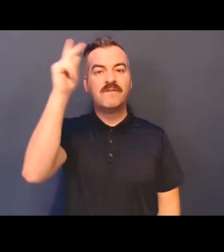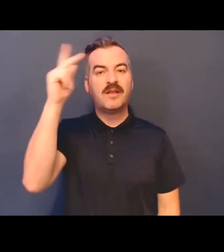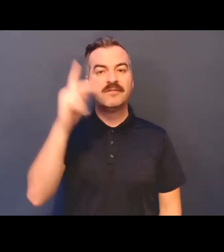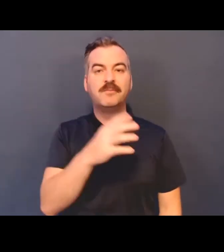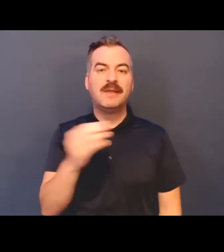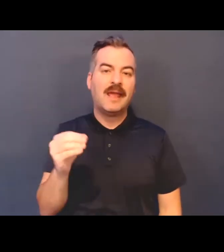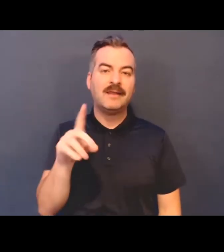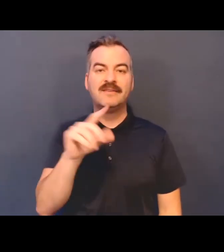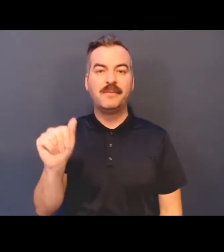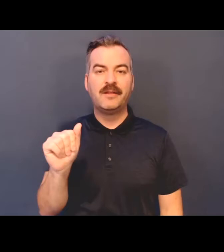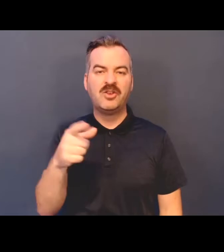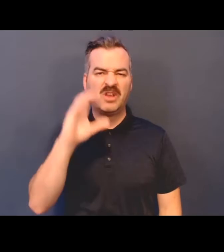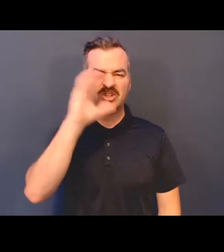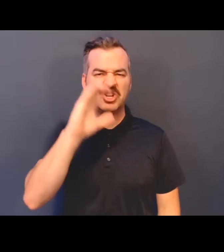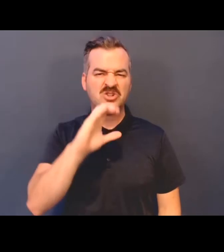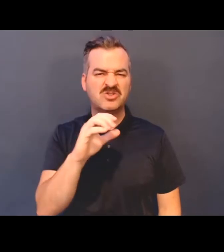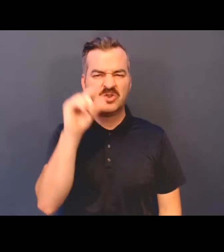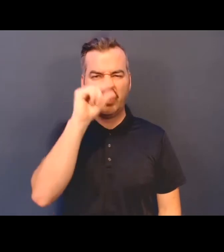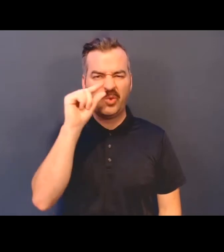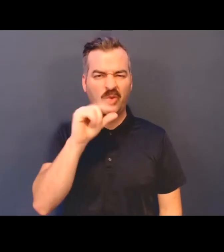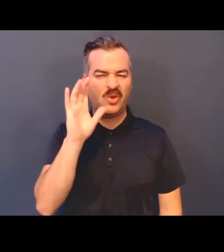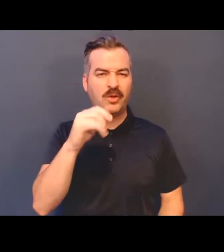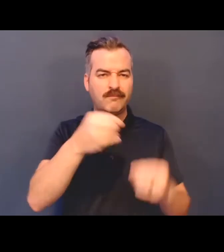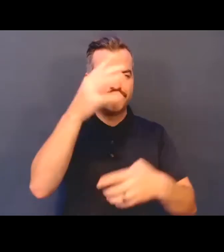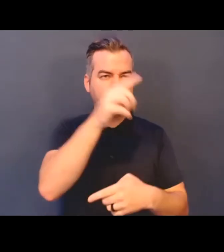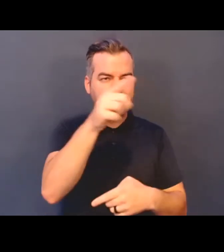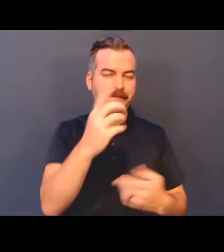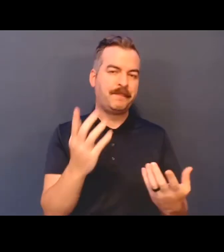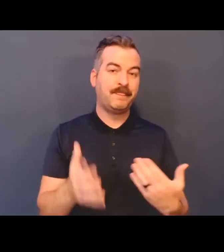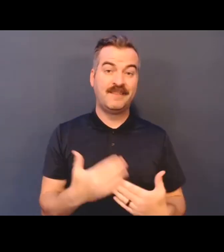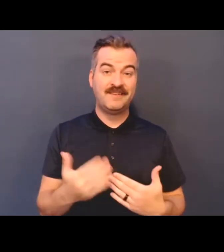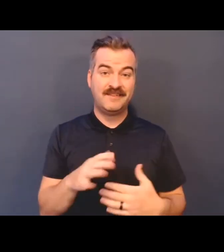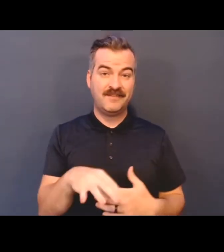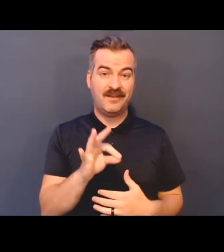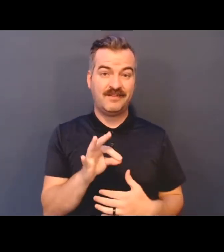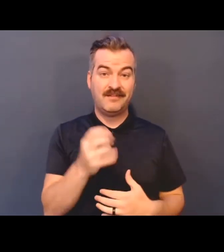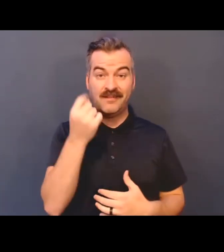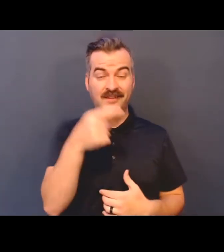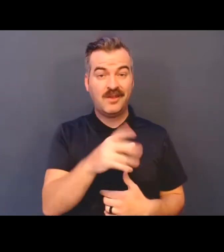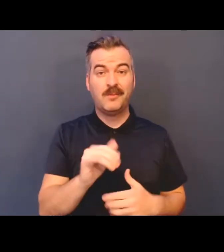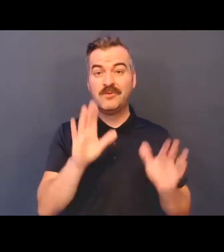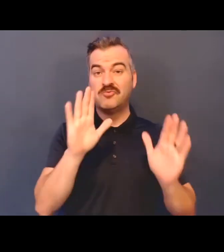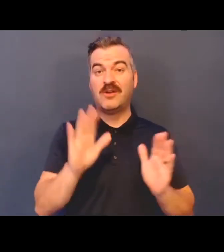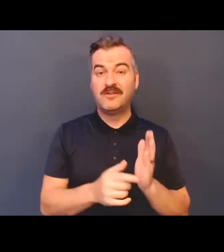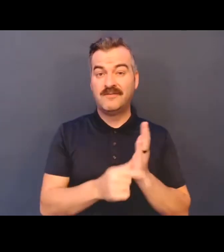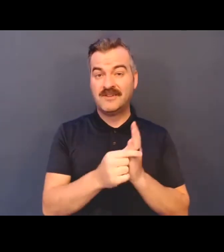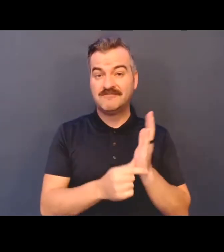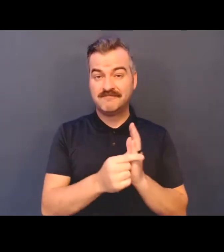you'll find it immediately. 15:06:28 It's going to be a really great inaugural issue. 15:06:31 I also want to let people know that